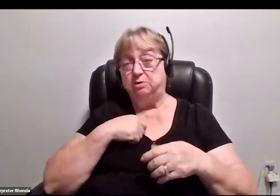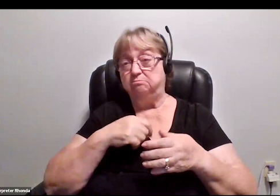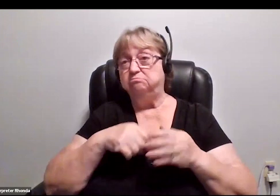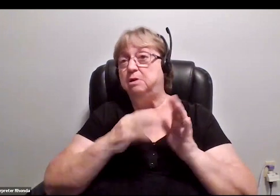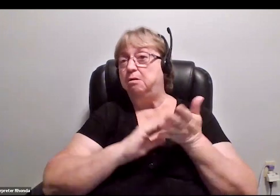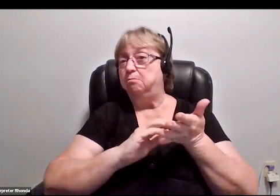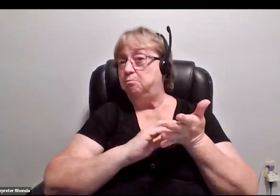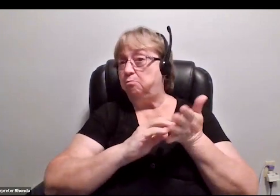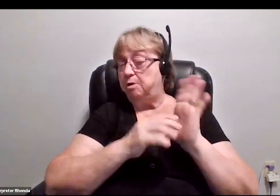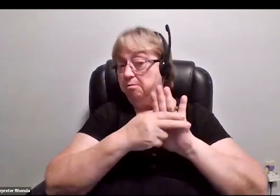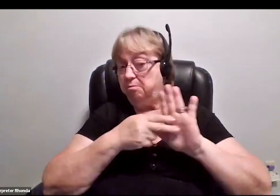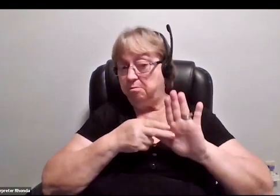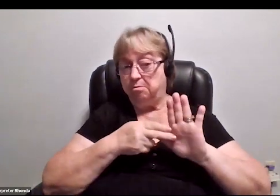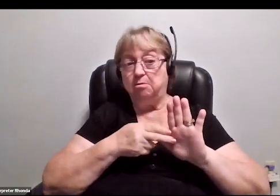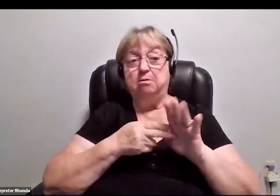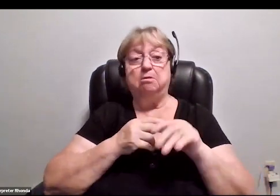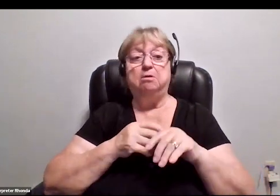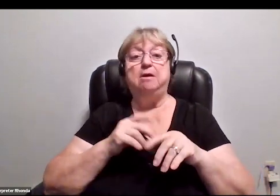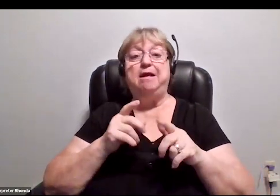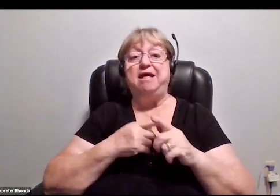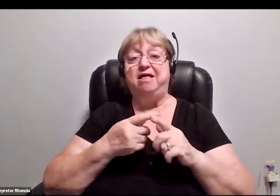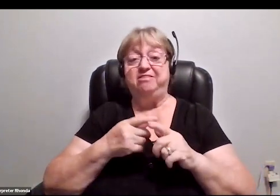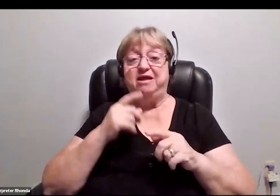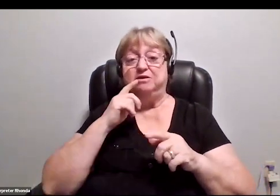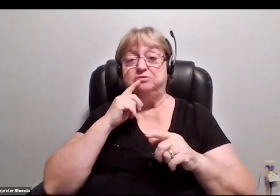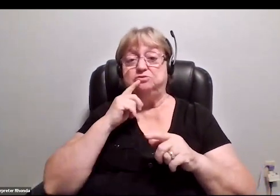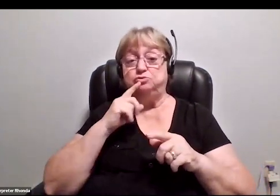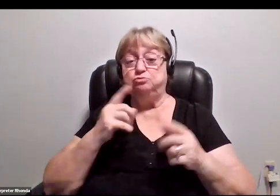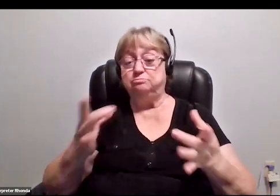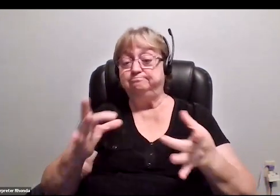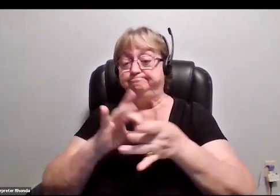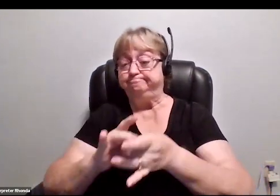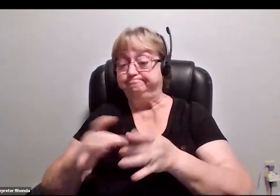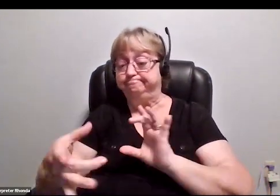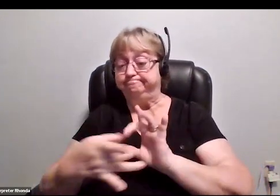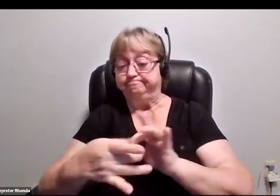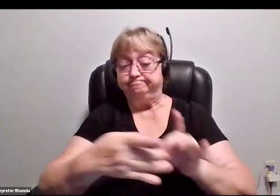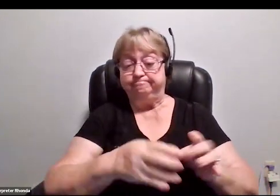Then to put our electrophoresis chamber together and get it ready in the power supply,